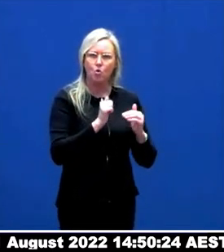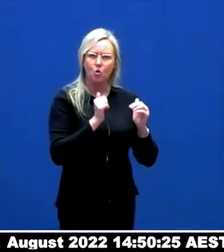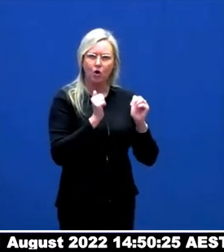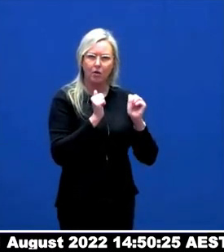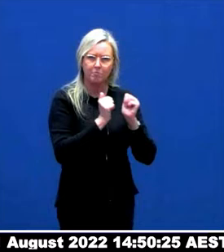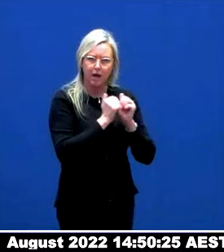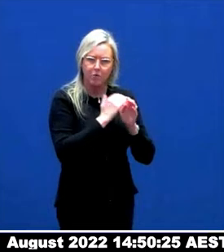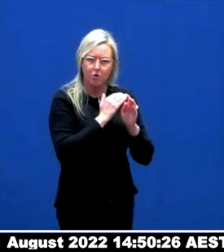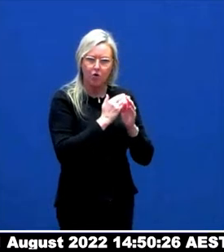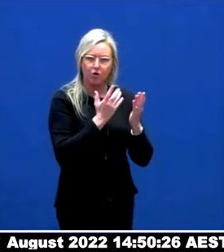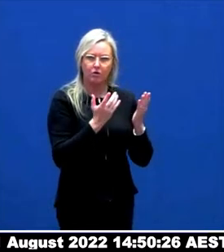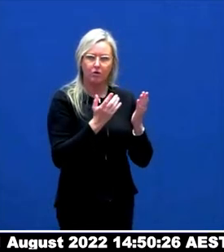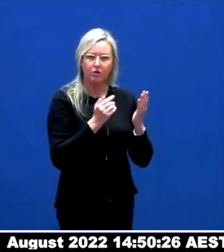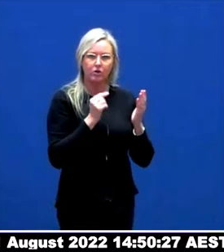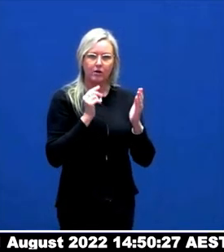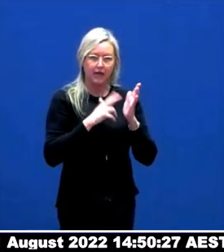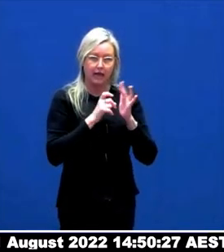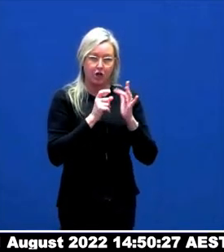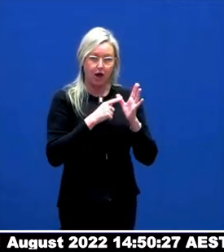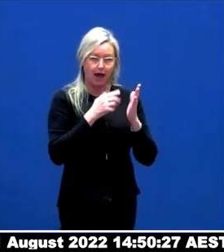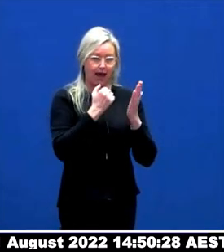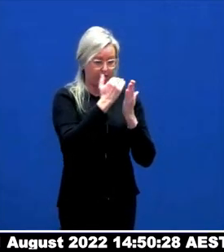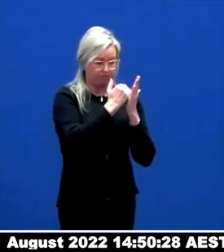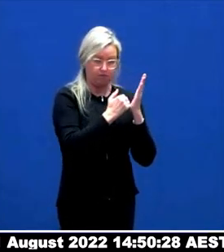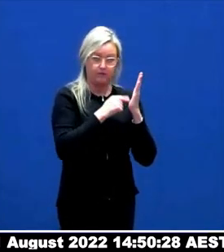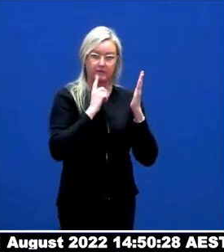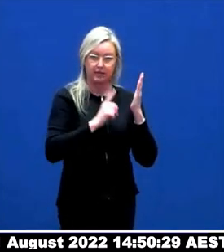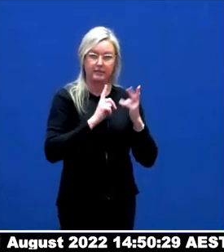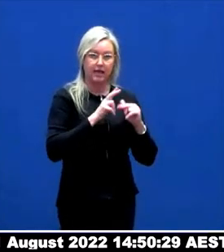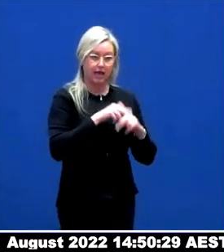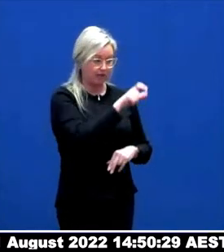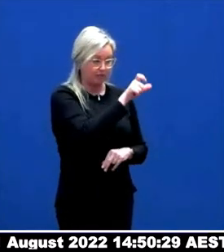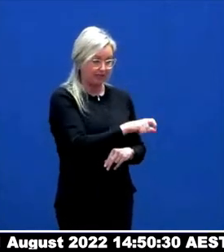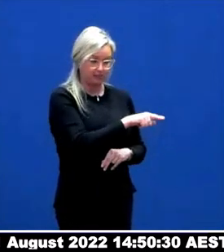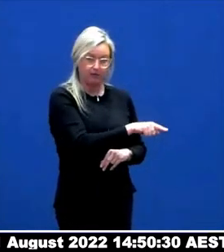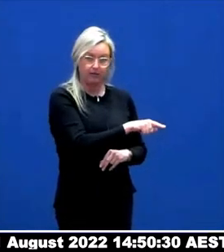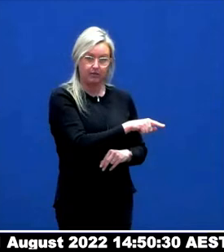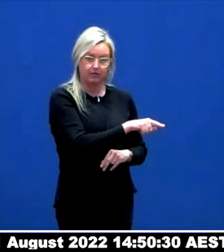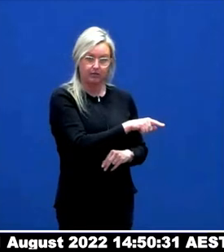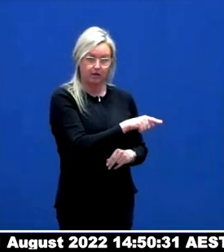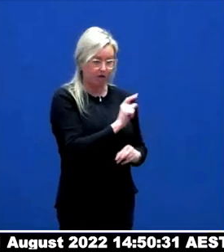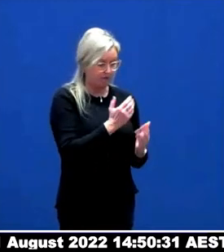delegate, you, that this person, this prospective participant, is never going to satisfy the access requirements?